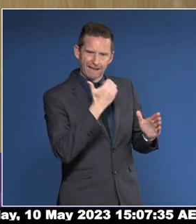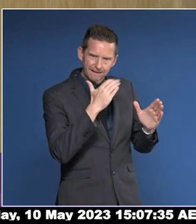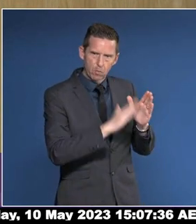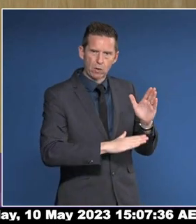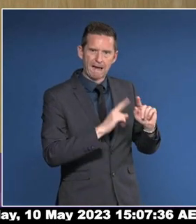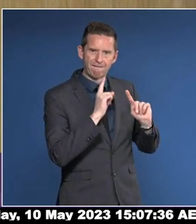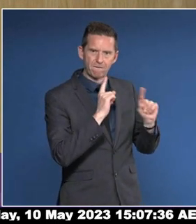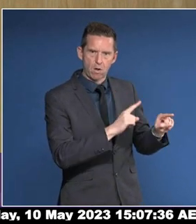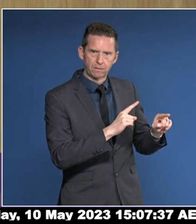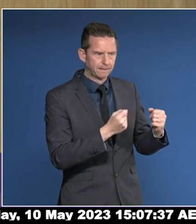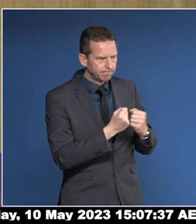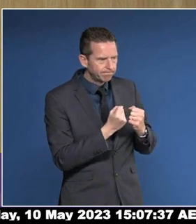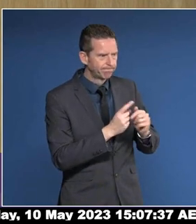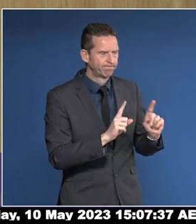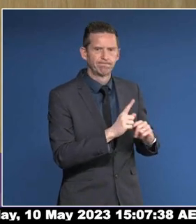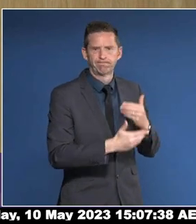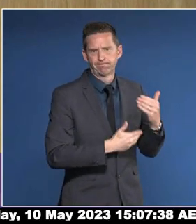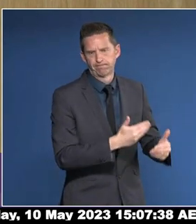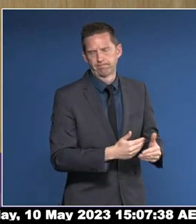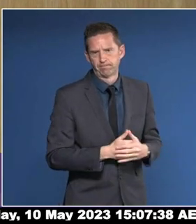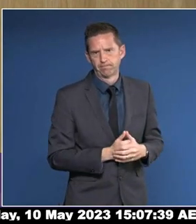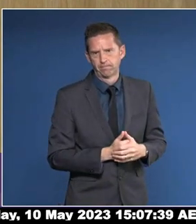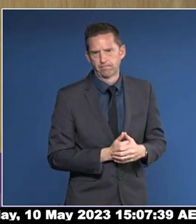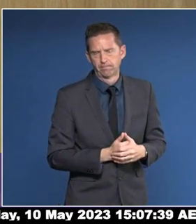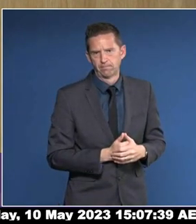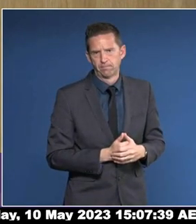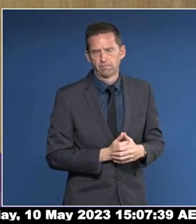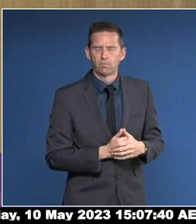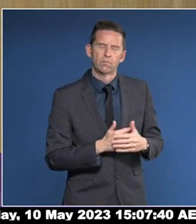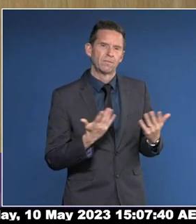process. So, if it's not recorded specifically in there, that wouldn't